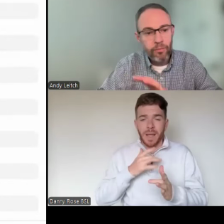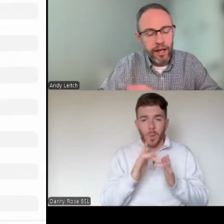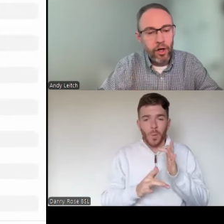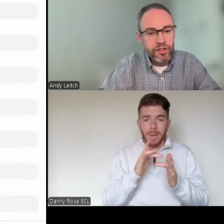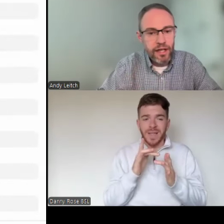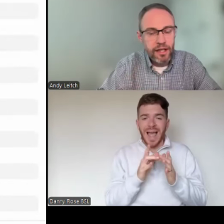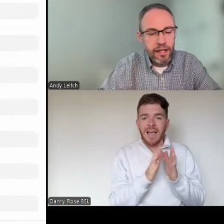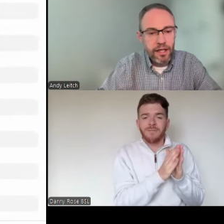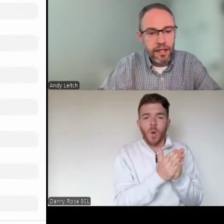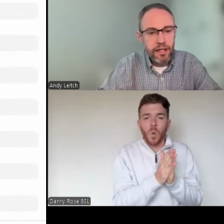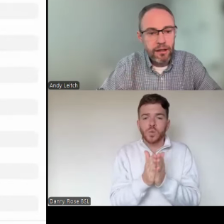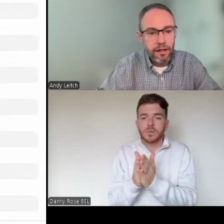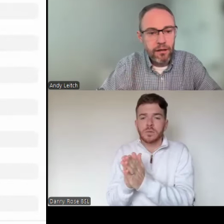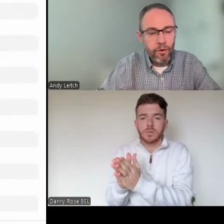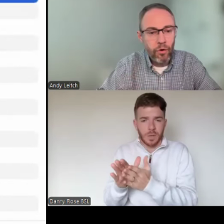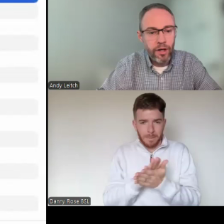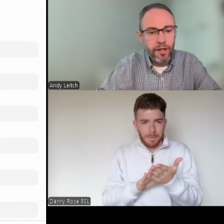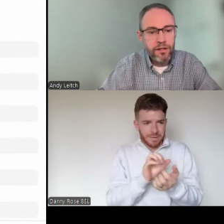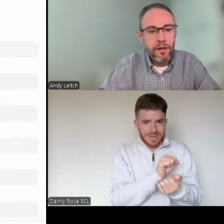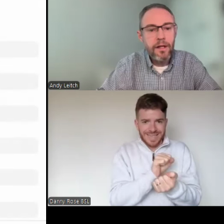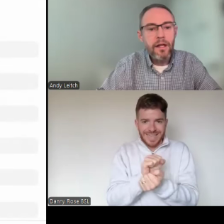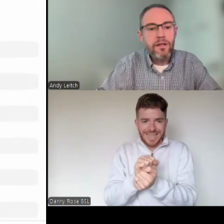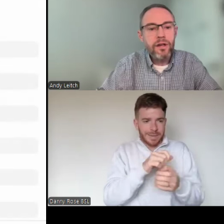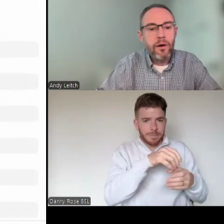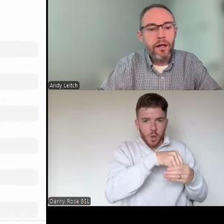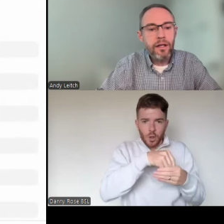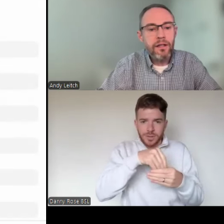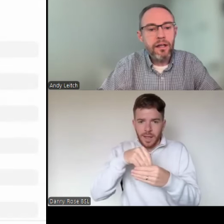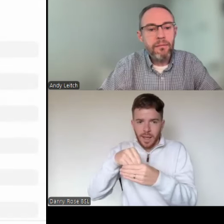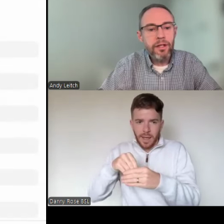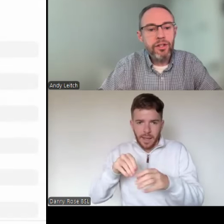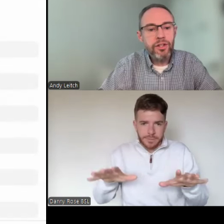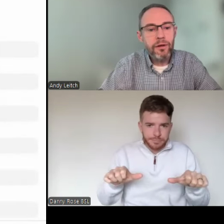all of my content neatly organized. I need an image.